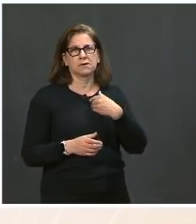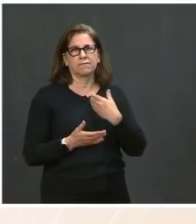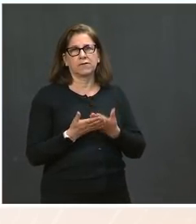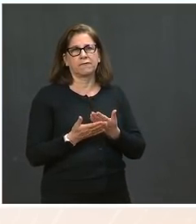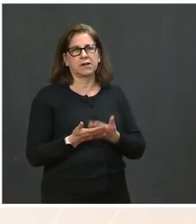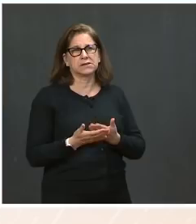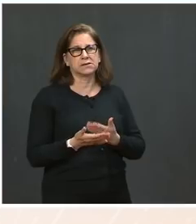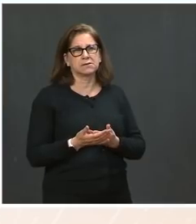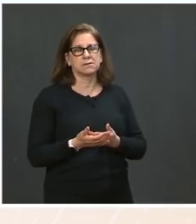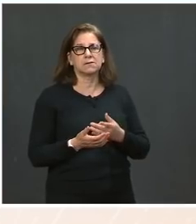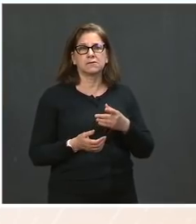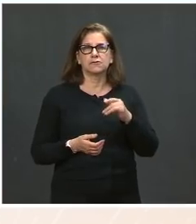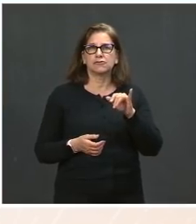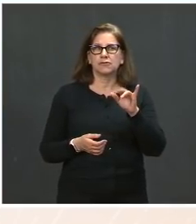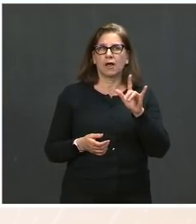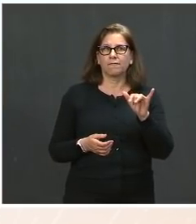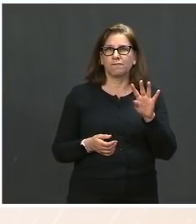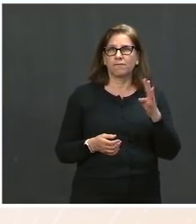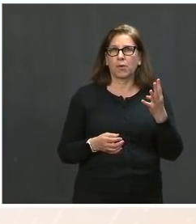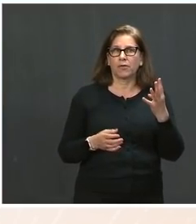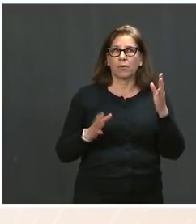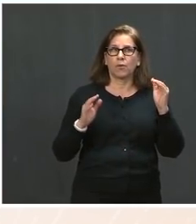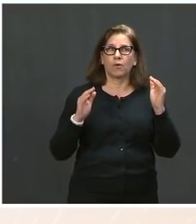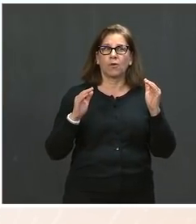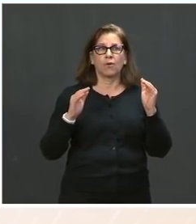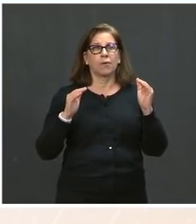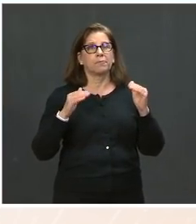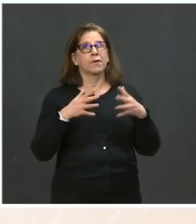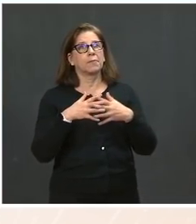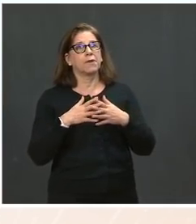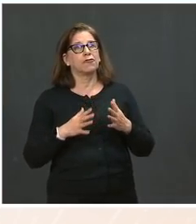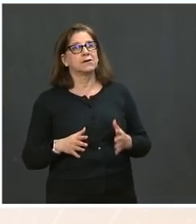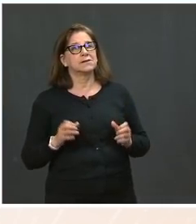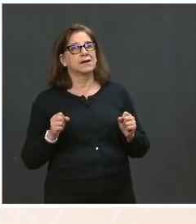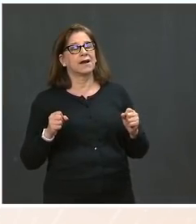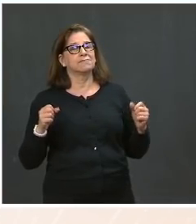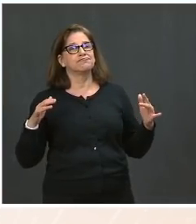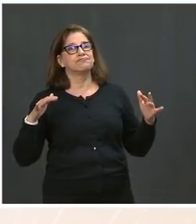who are vaccinated be able to gather in small groups. At the same time, the CDC said last week